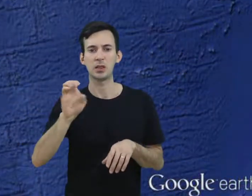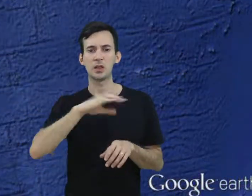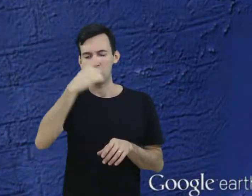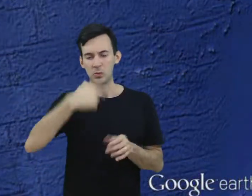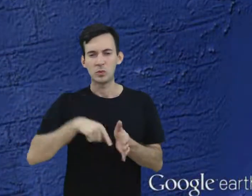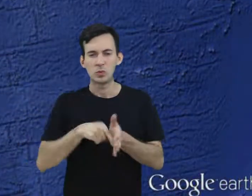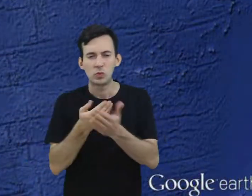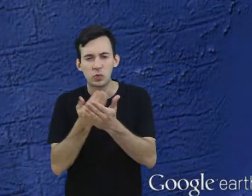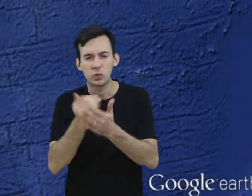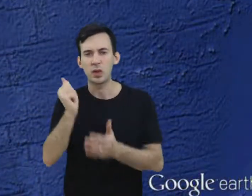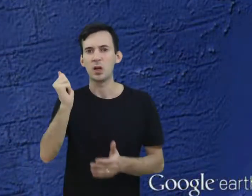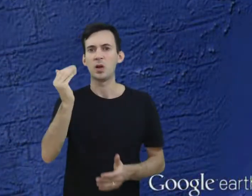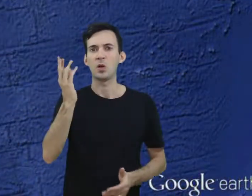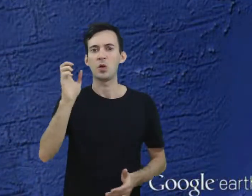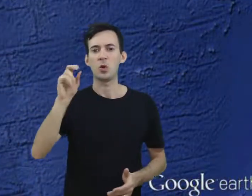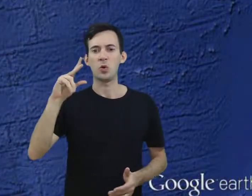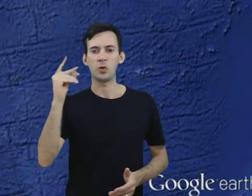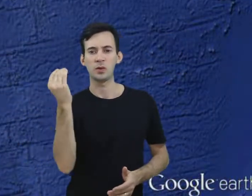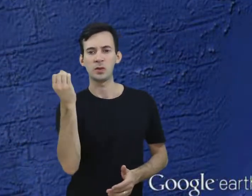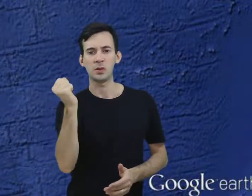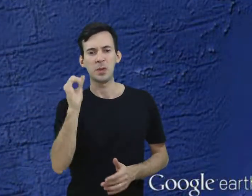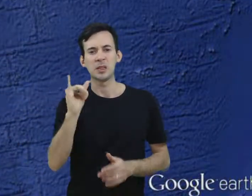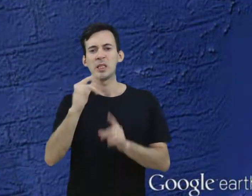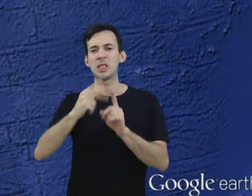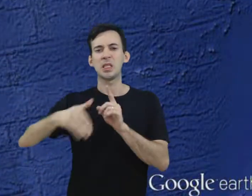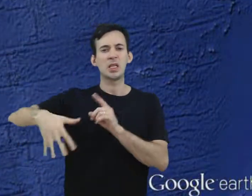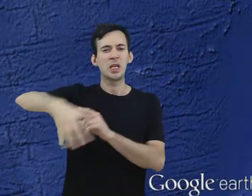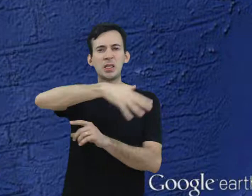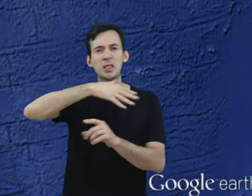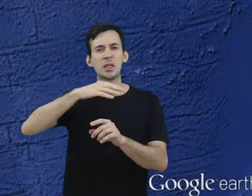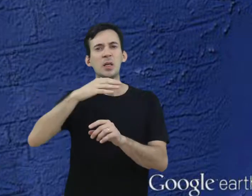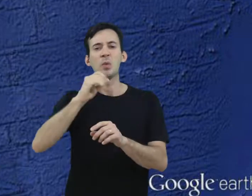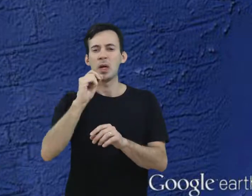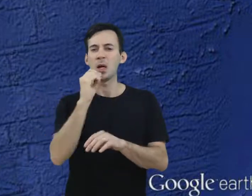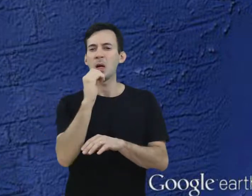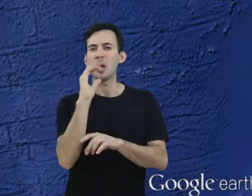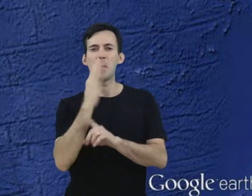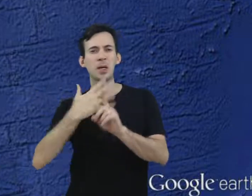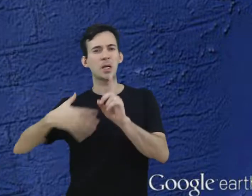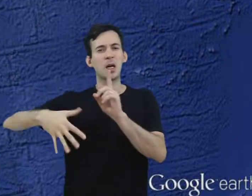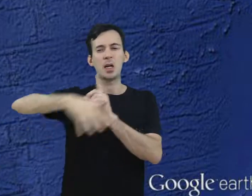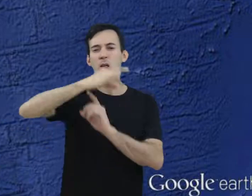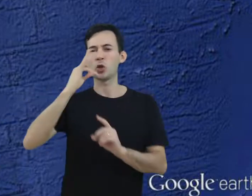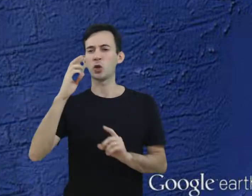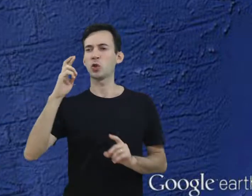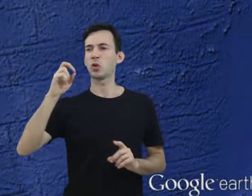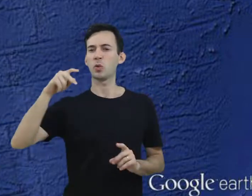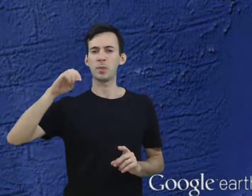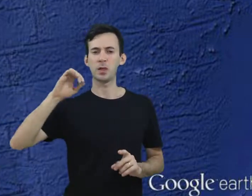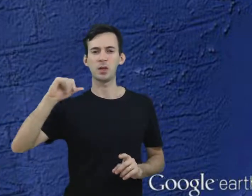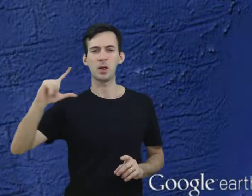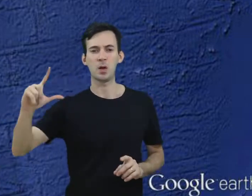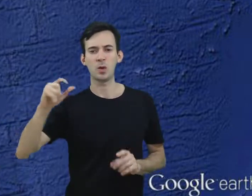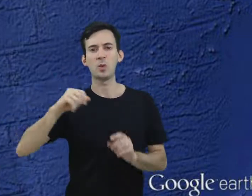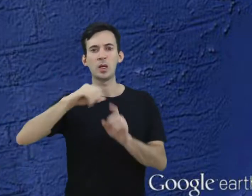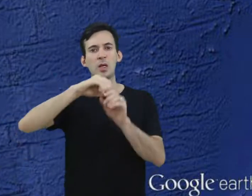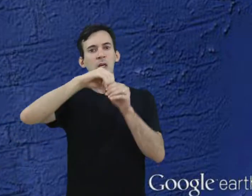Then, we had already been to São Pedro, São Paulo, to Fernando de Noronha, Trindade Island and the Abrolhos Archipelago.